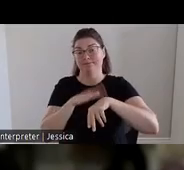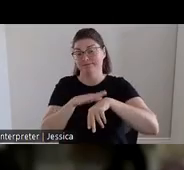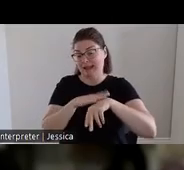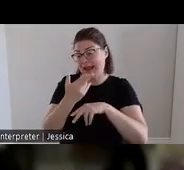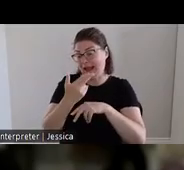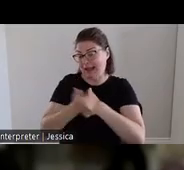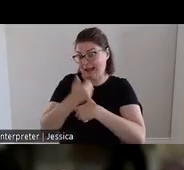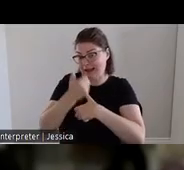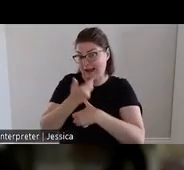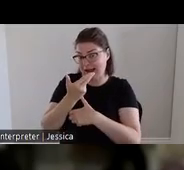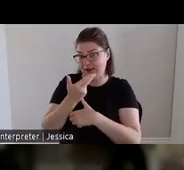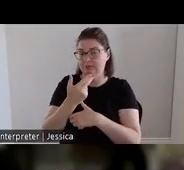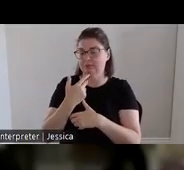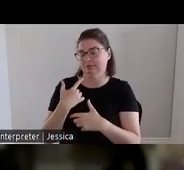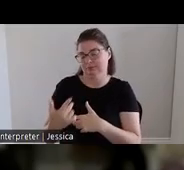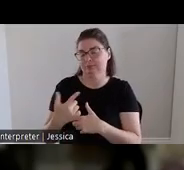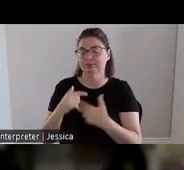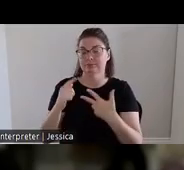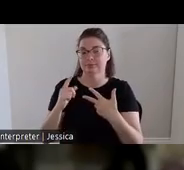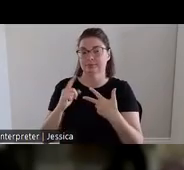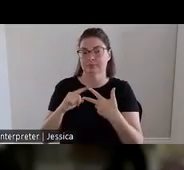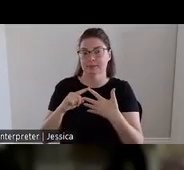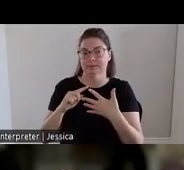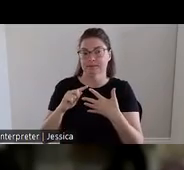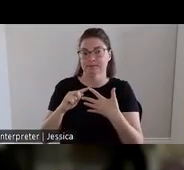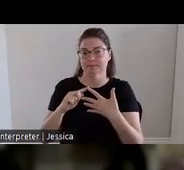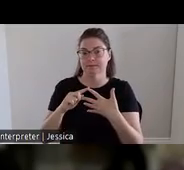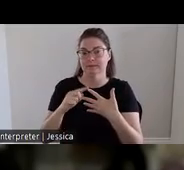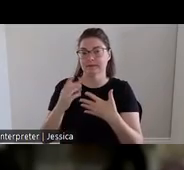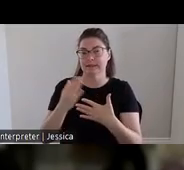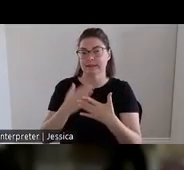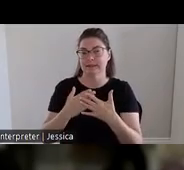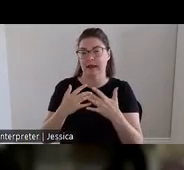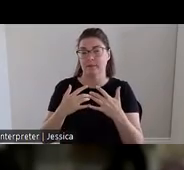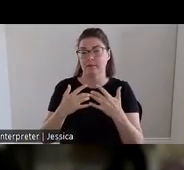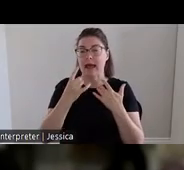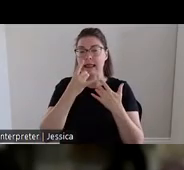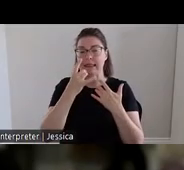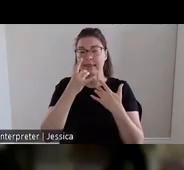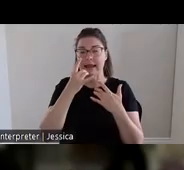So, the most well-known one is that some light patterns can cause seizures in people with